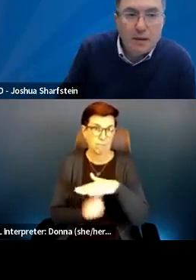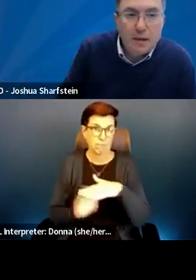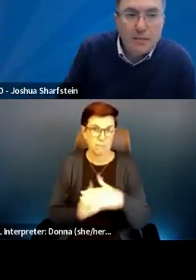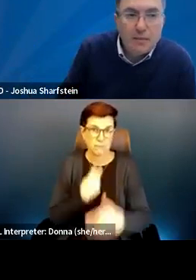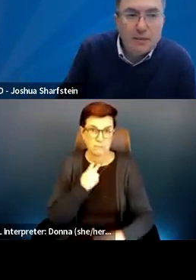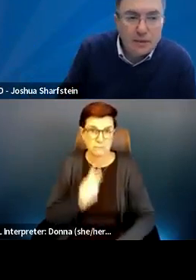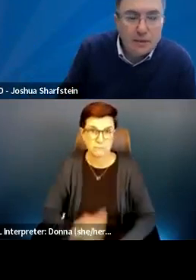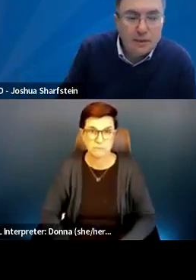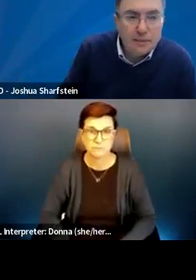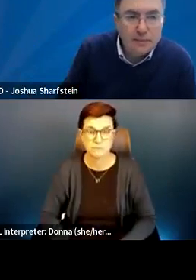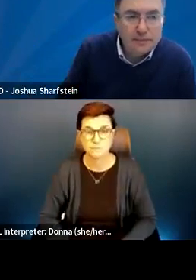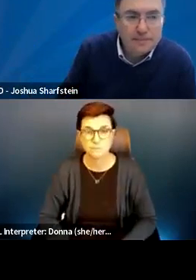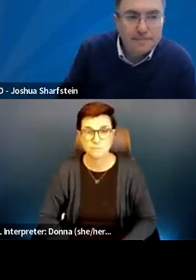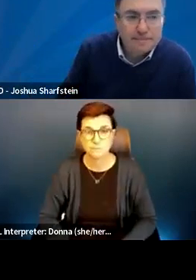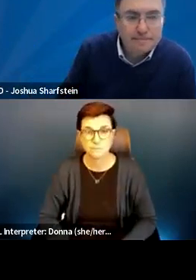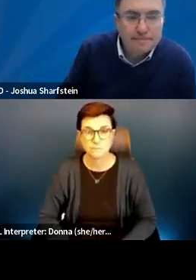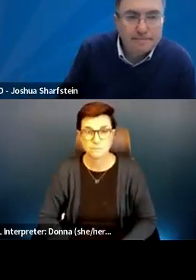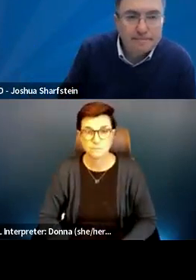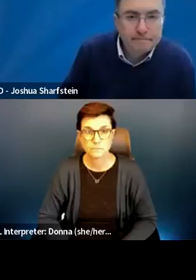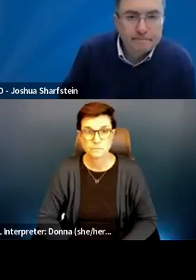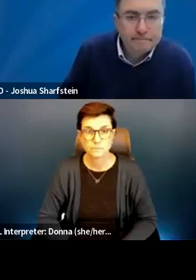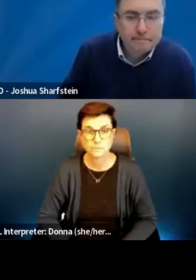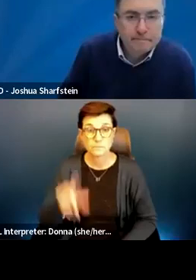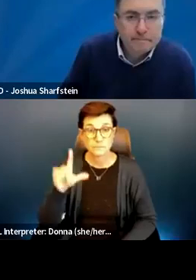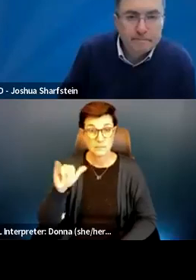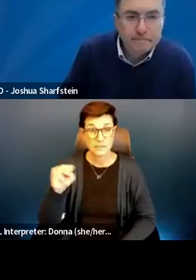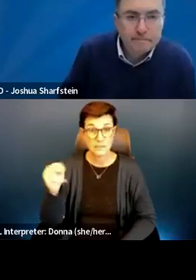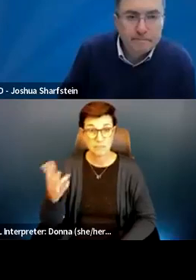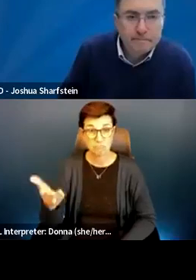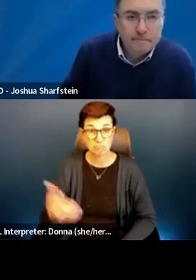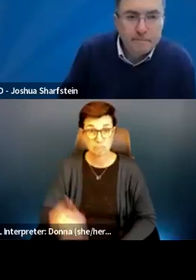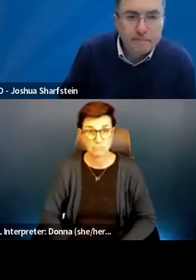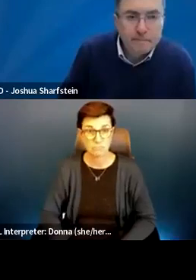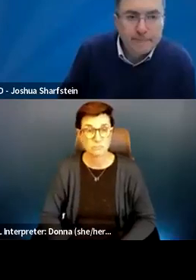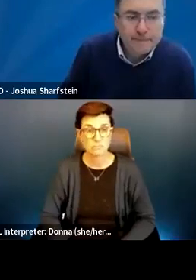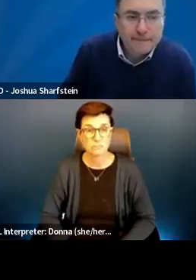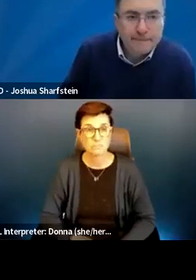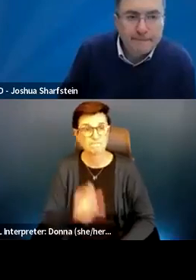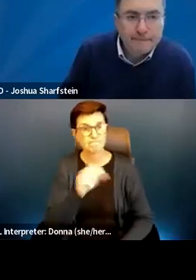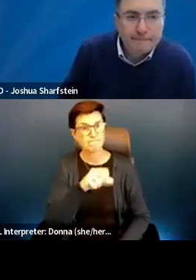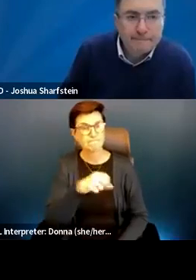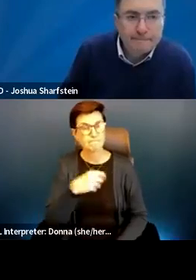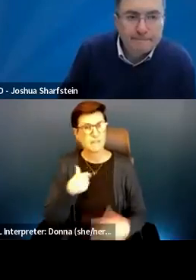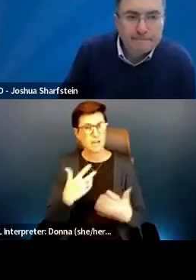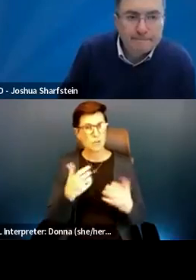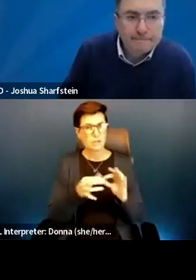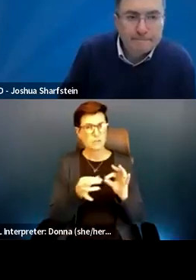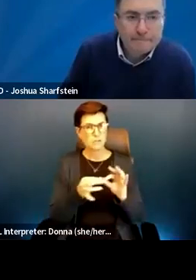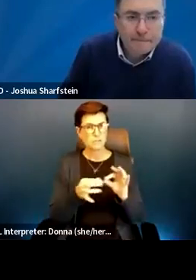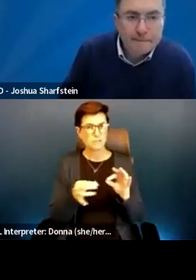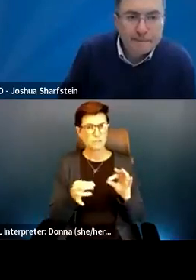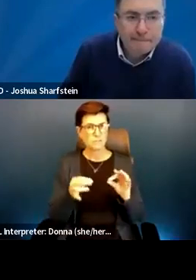Yeah, I wanted to actually agree with Nirav. I think that the culture is an issue,